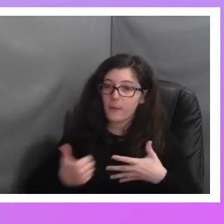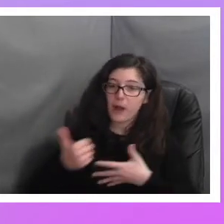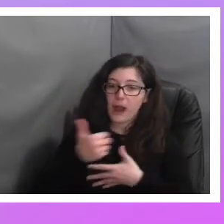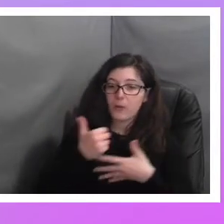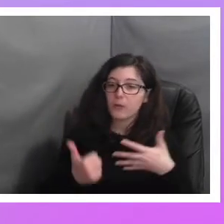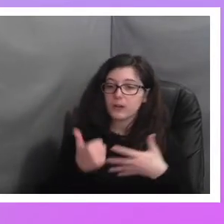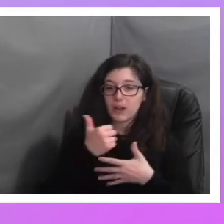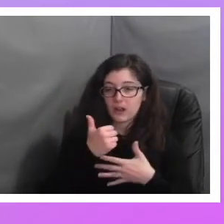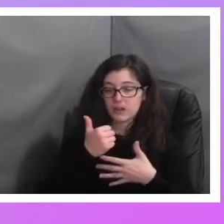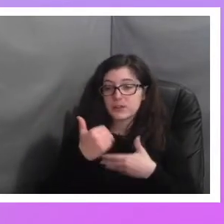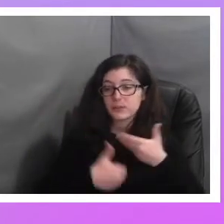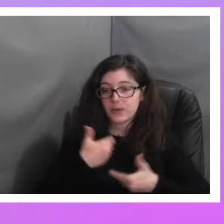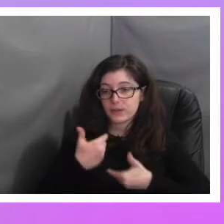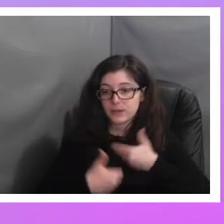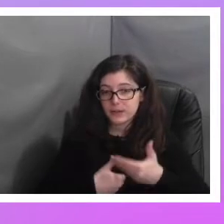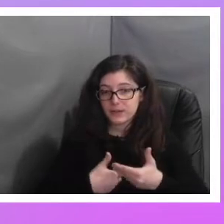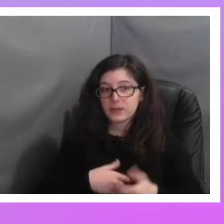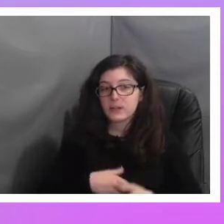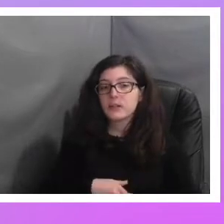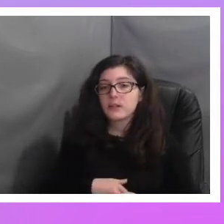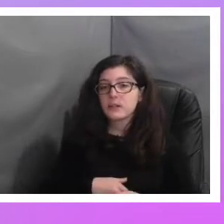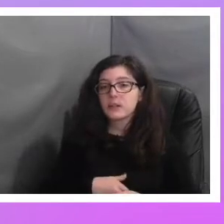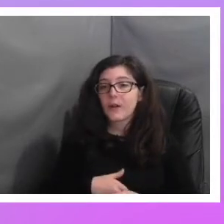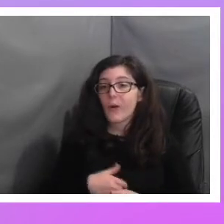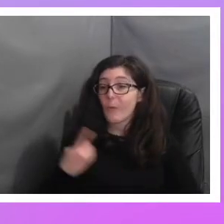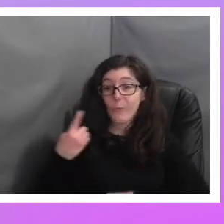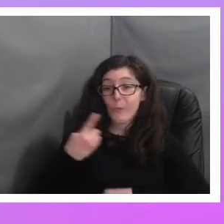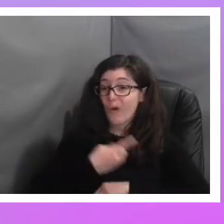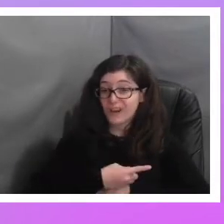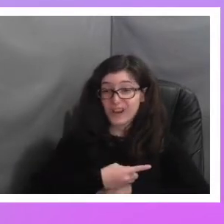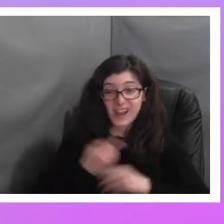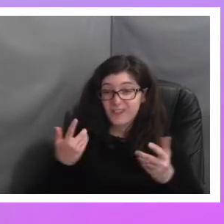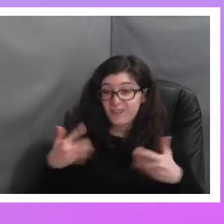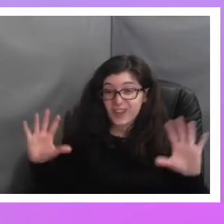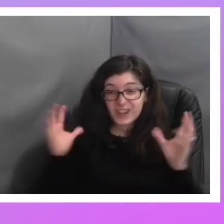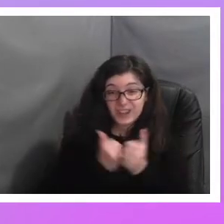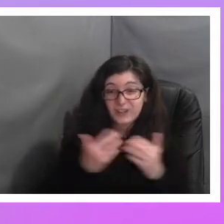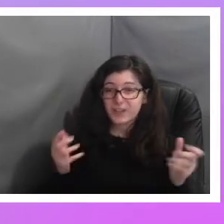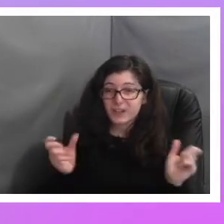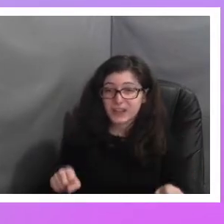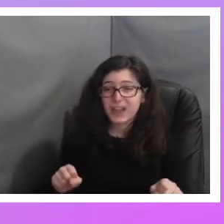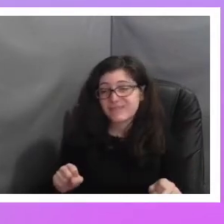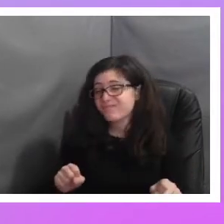We all know you can't do it all in one day, well, maybe you can if there aren't very many barriers and they're simple,